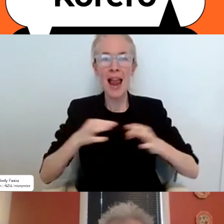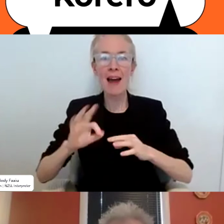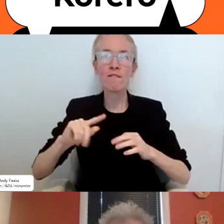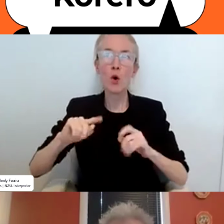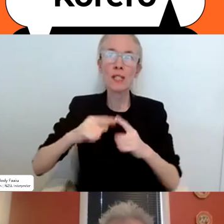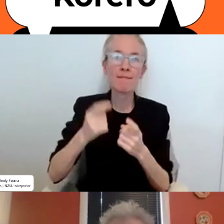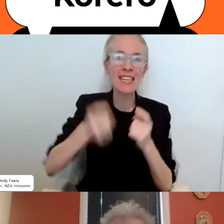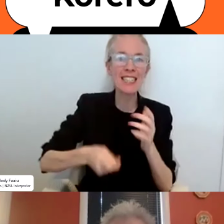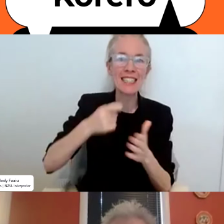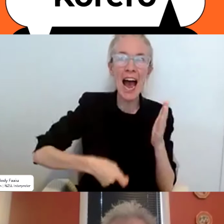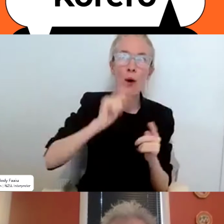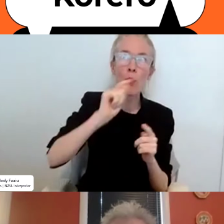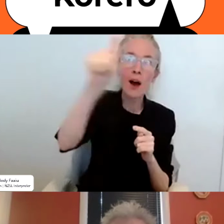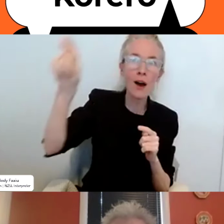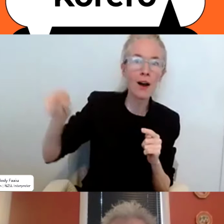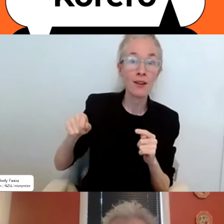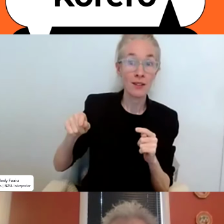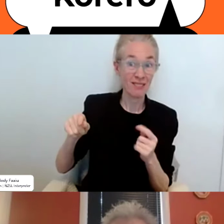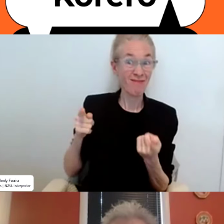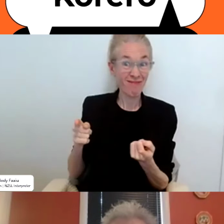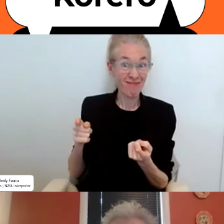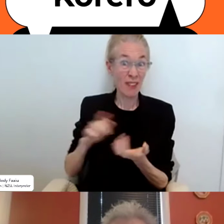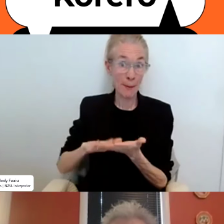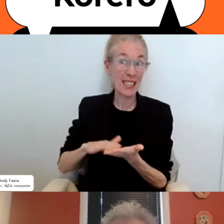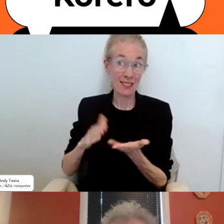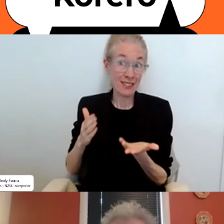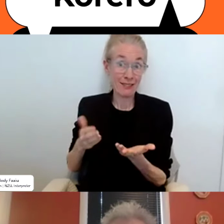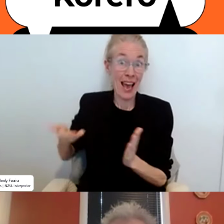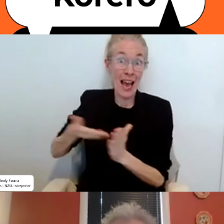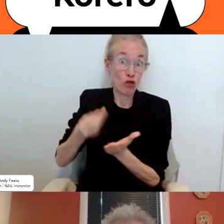takes a commitment of resources, it takes a political commitment,